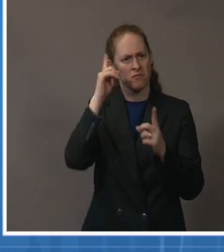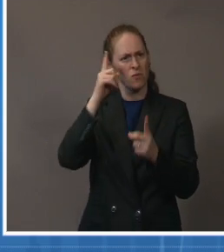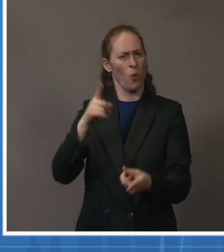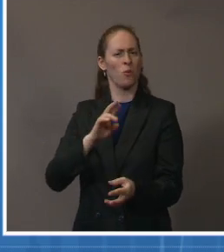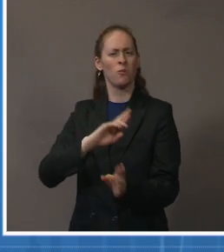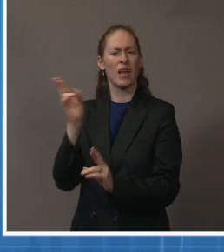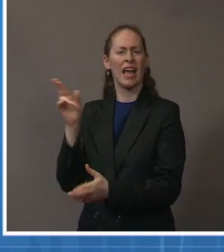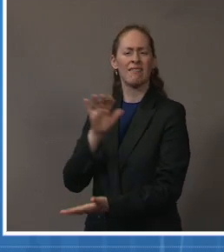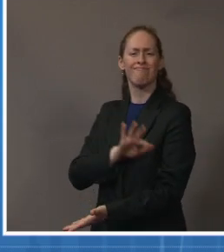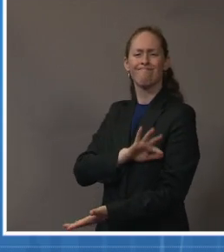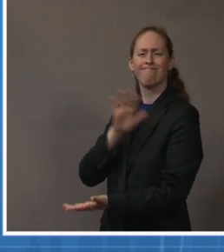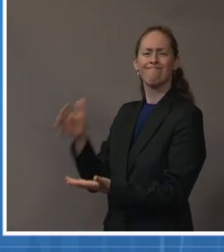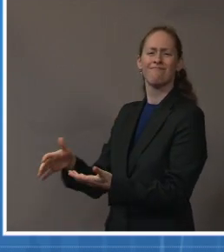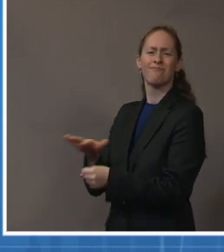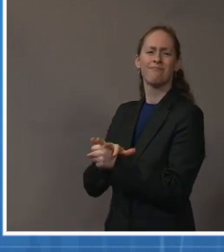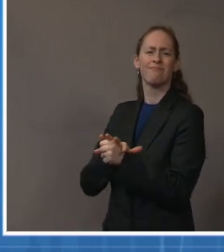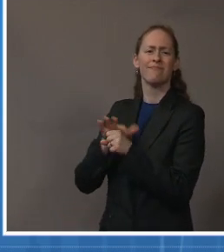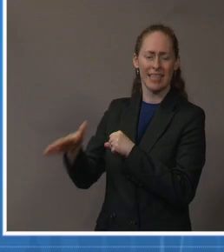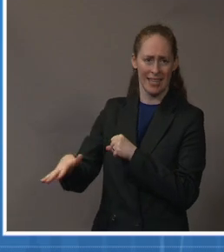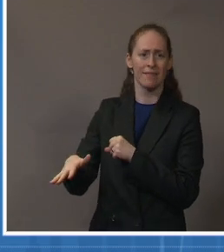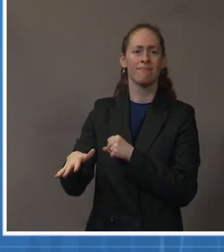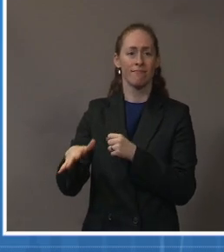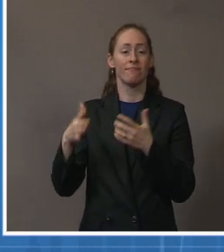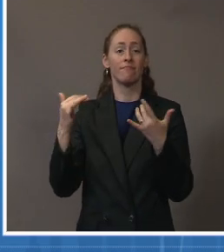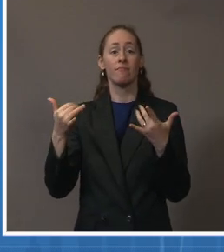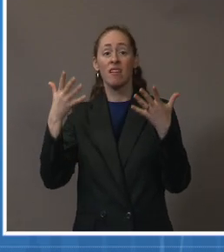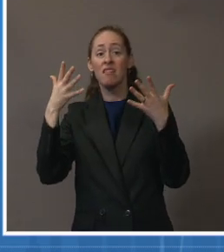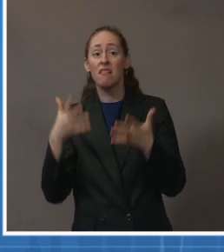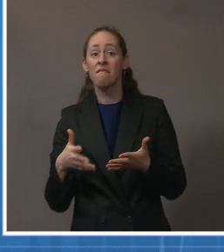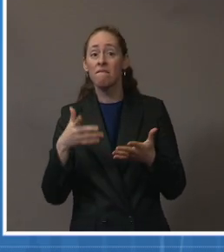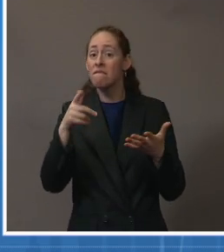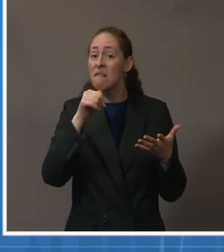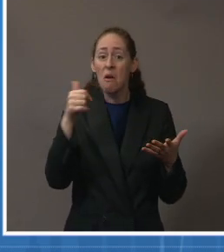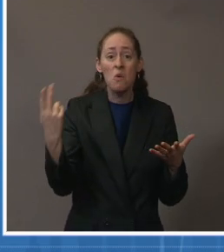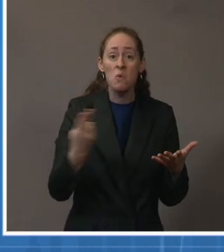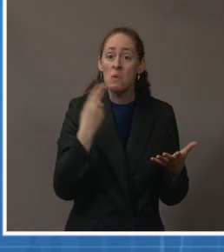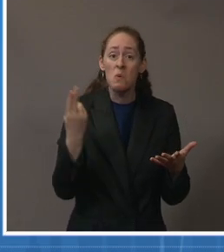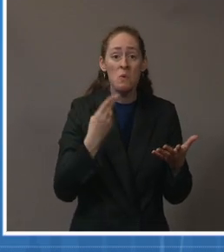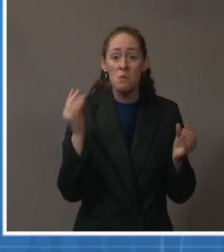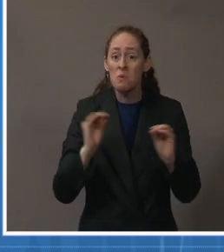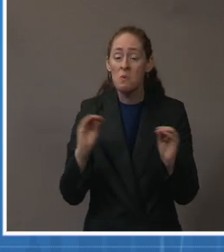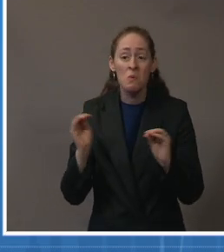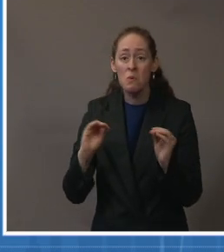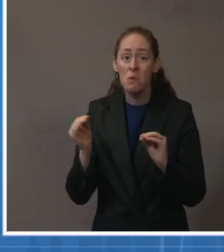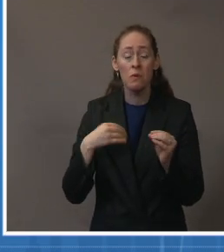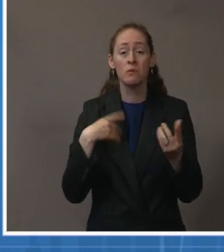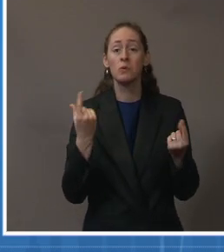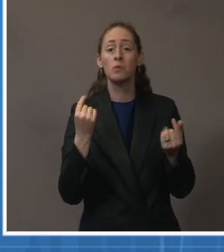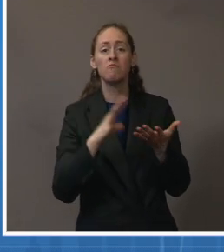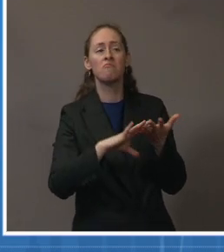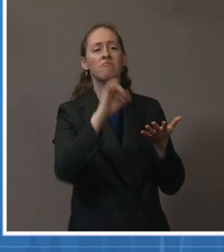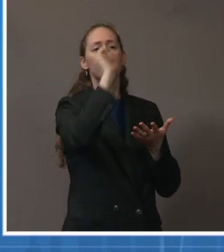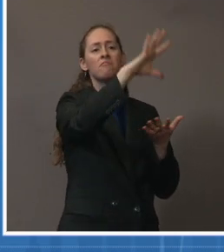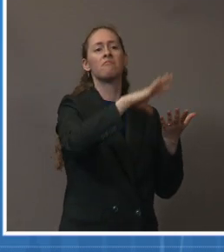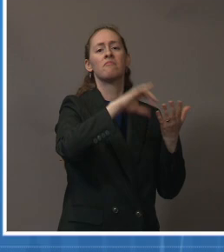we are donating surplus U.S. vaccine supply and encouraging other countries with surplus supplies to do the same.